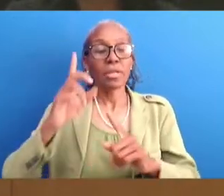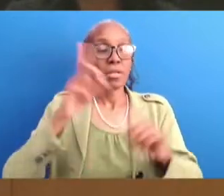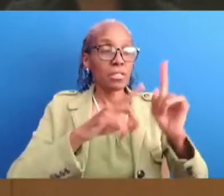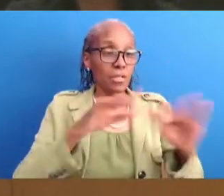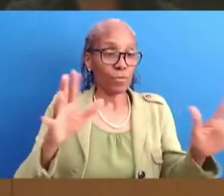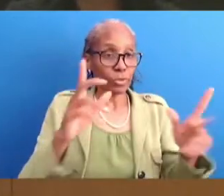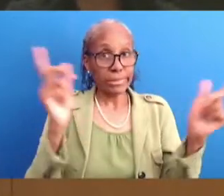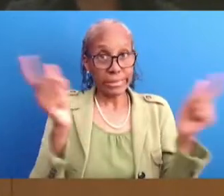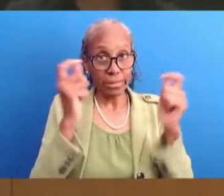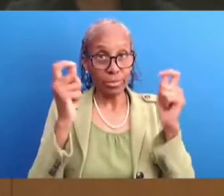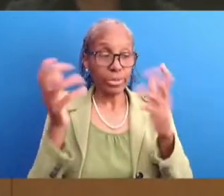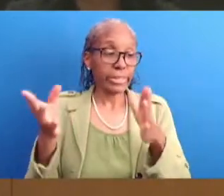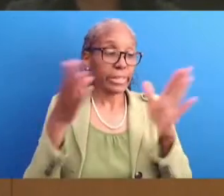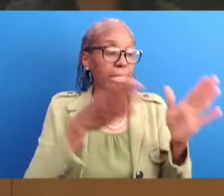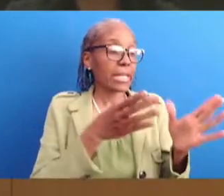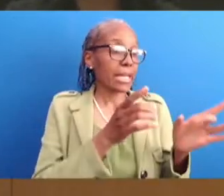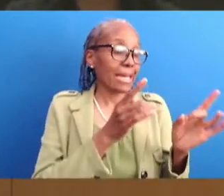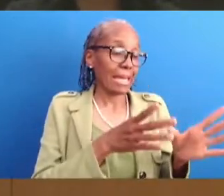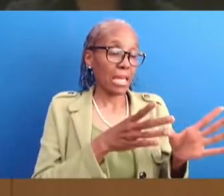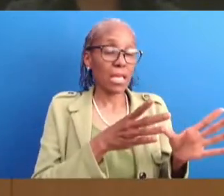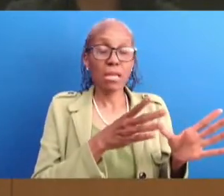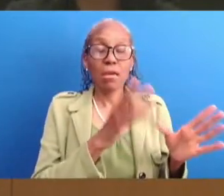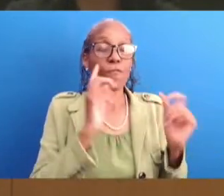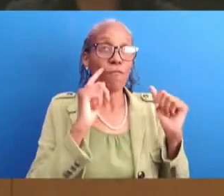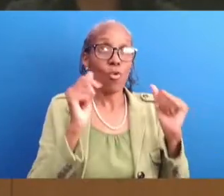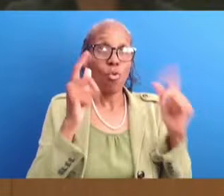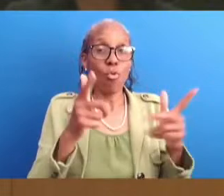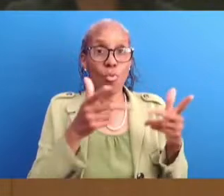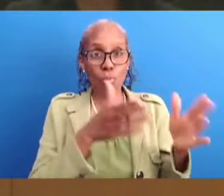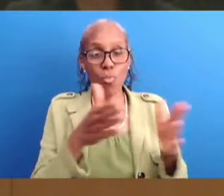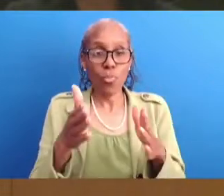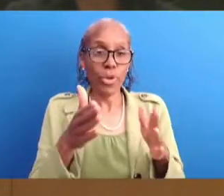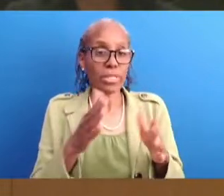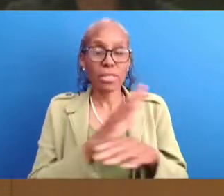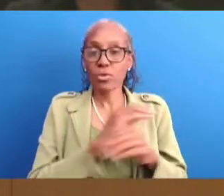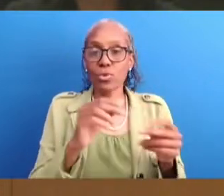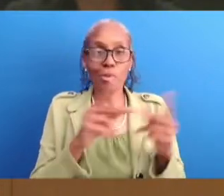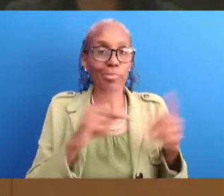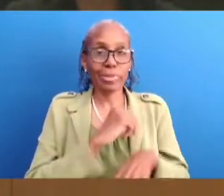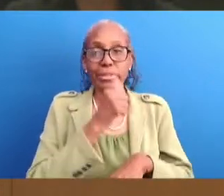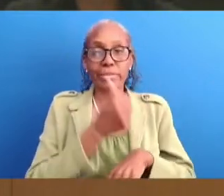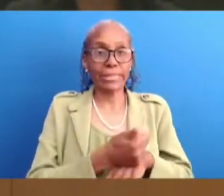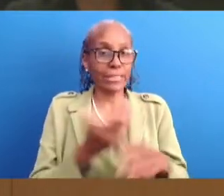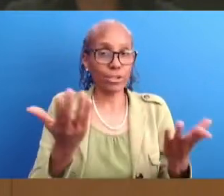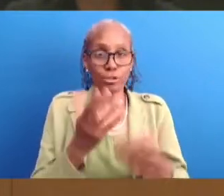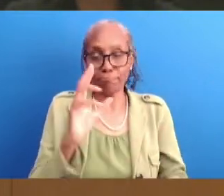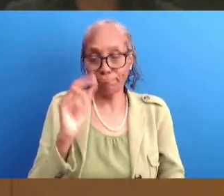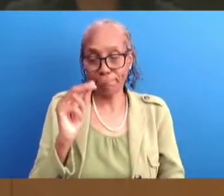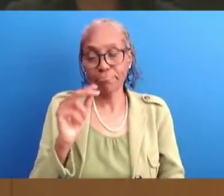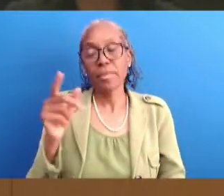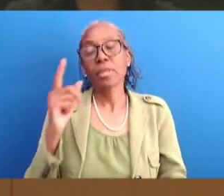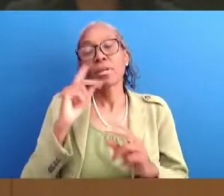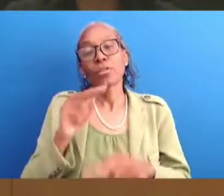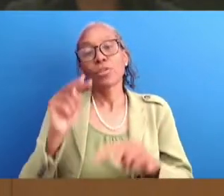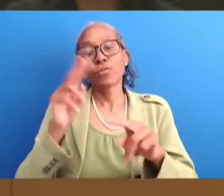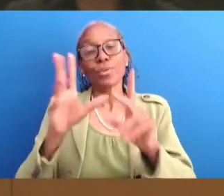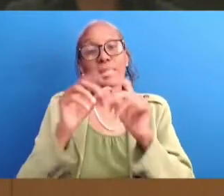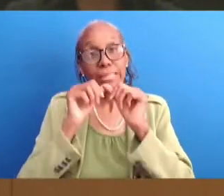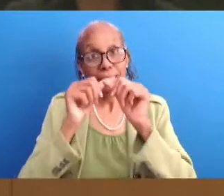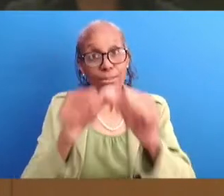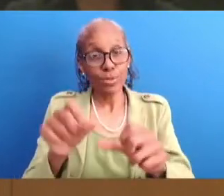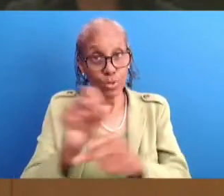PLACE WHERE HERITAGE IS HONORED,